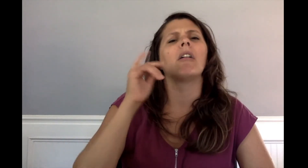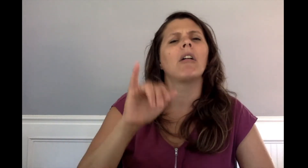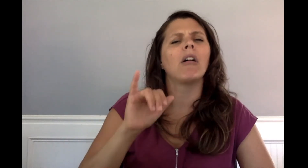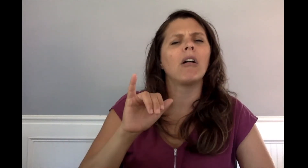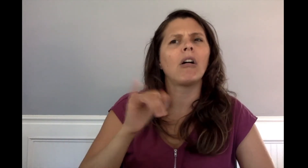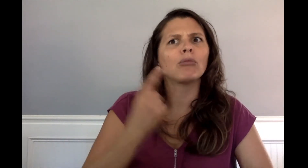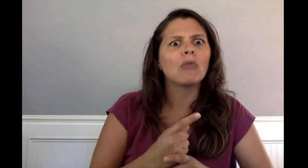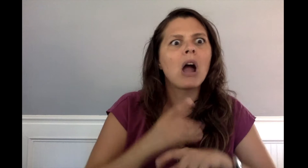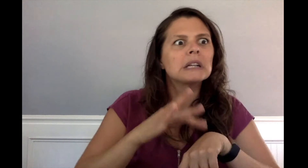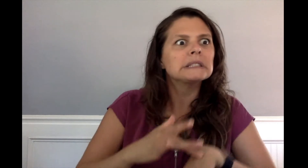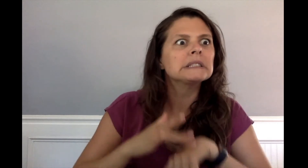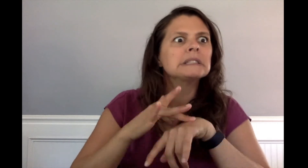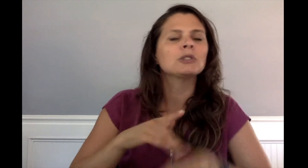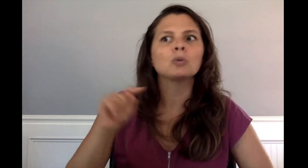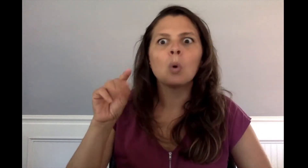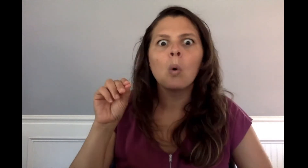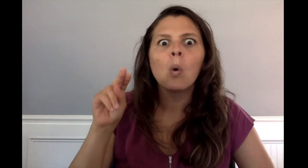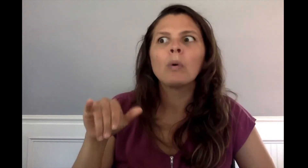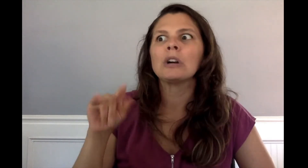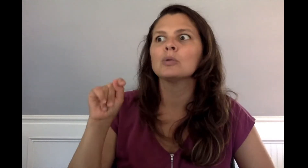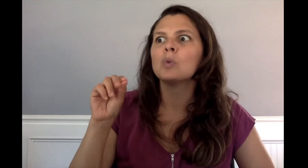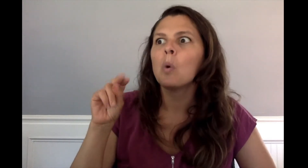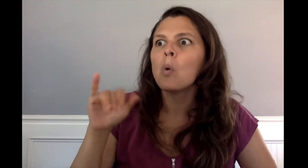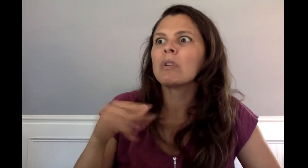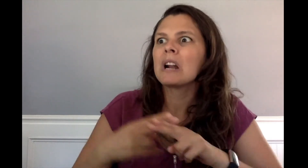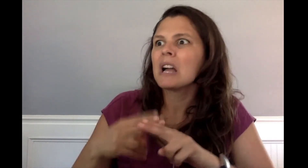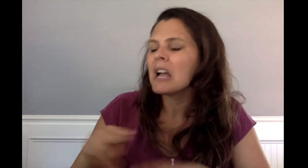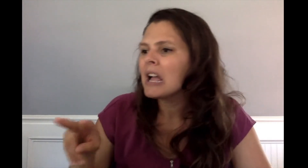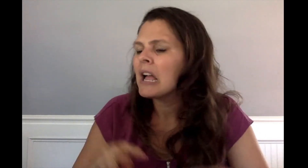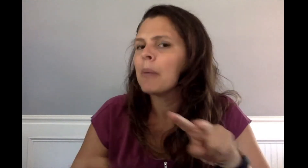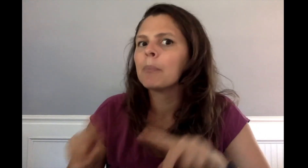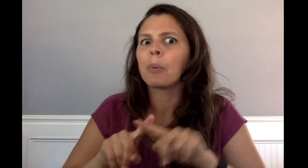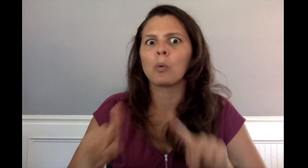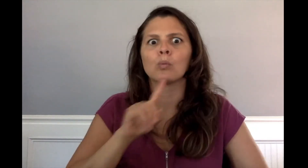Charlie had been looking for a name tag with Tony on it.